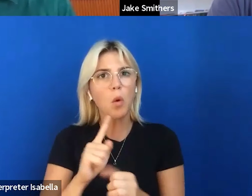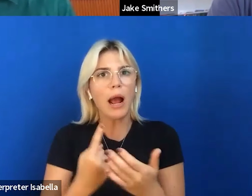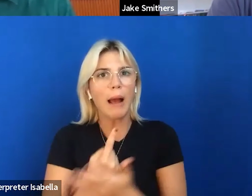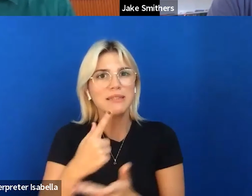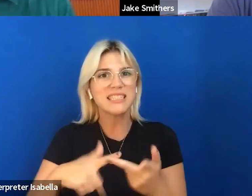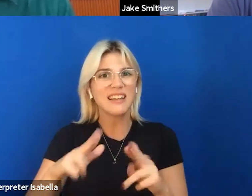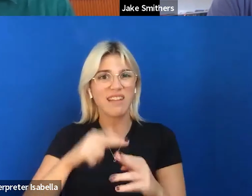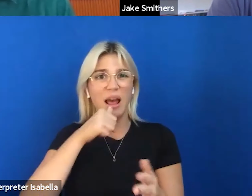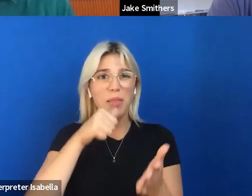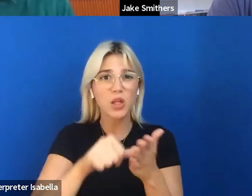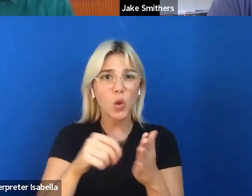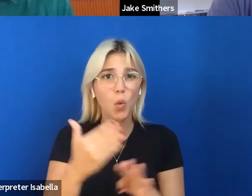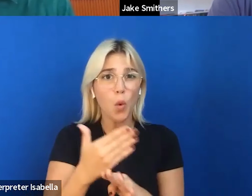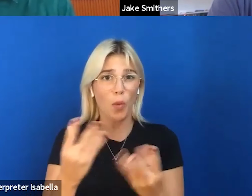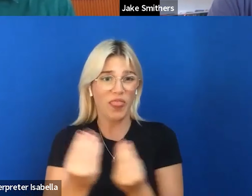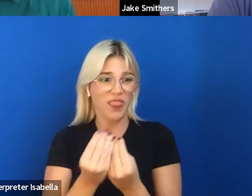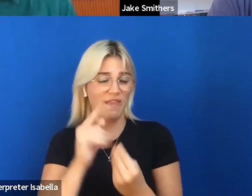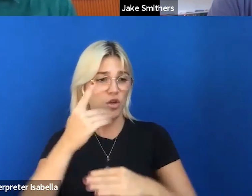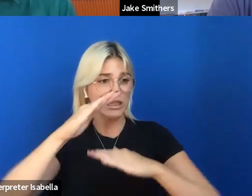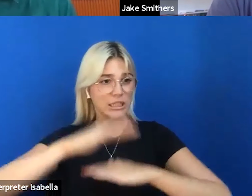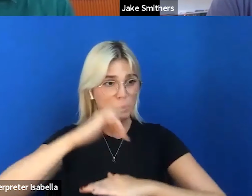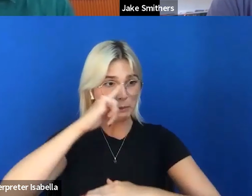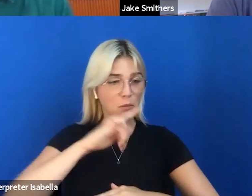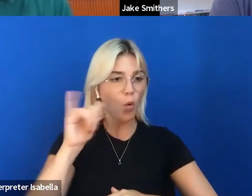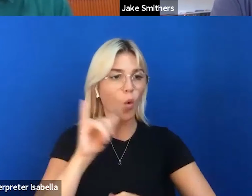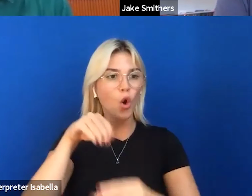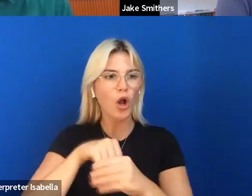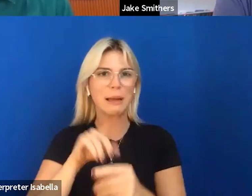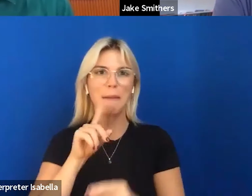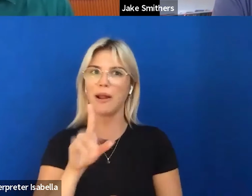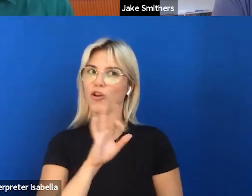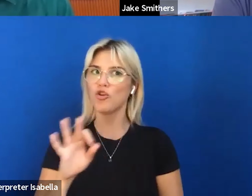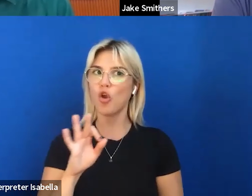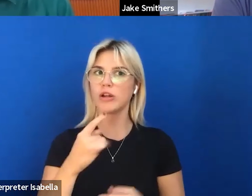Nations people or content and does not address the Protocols in their application?